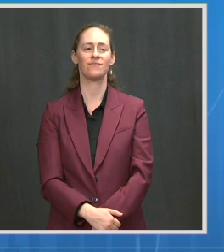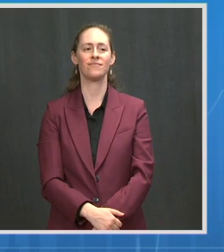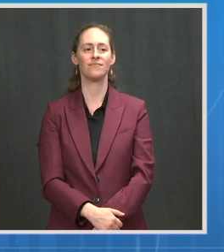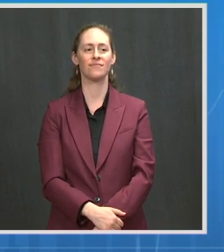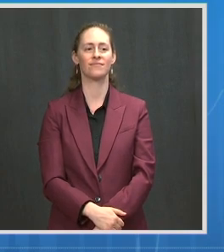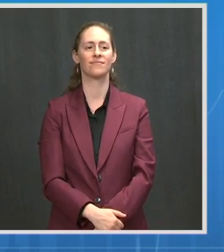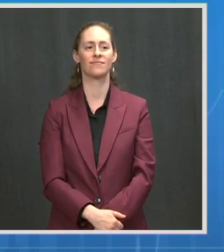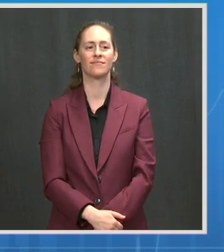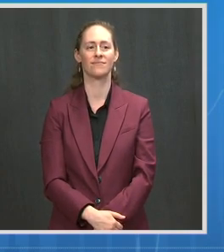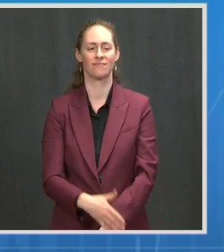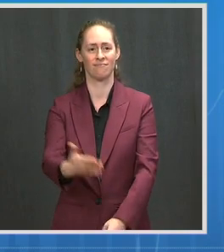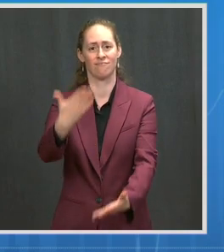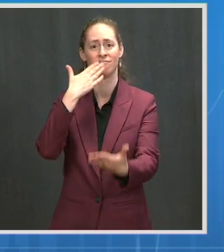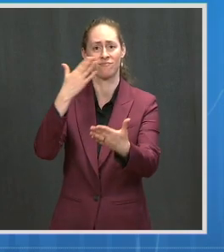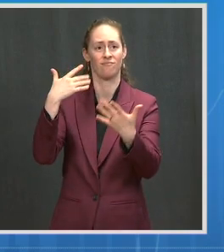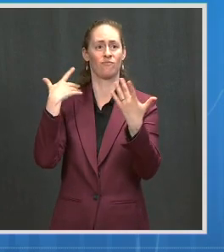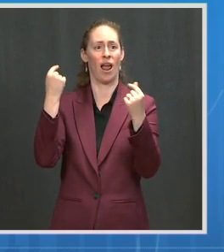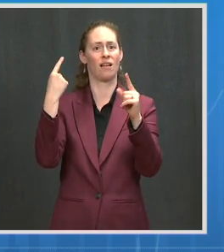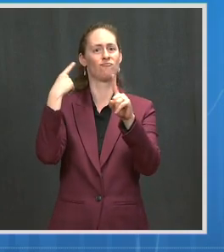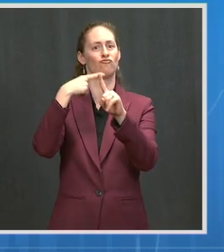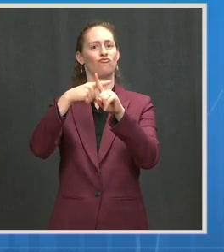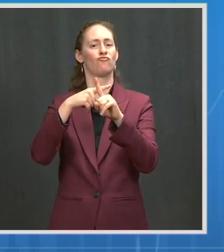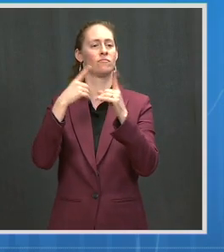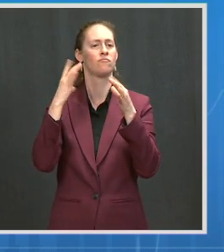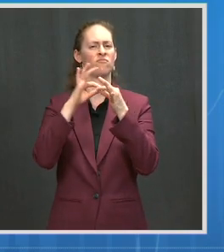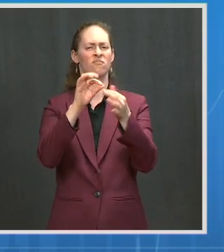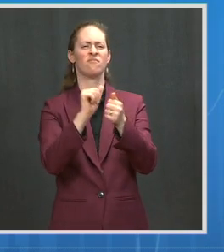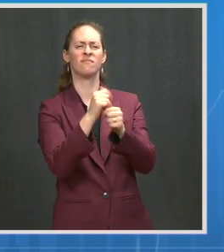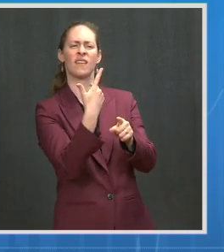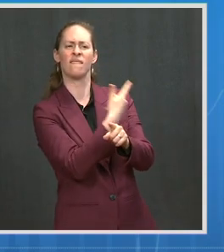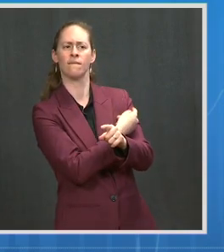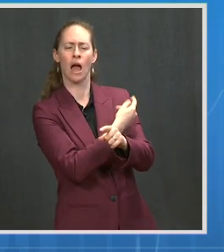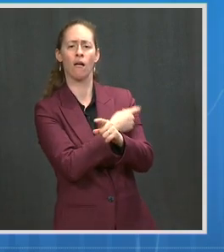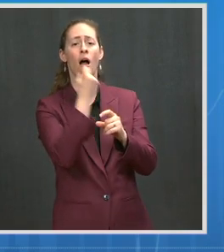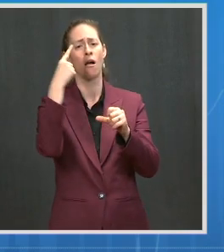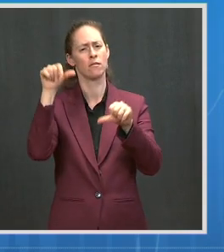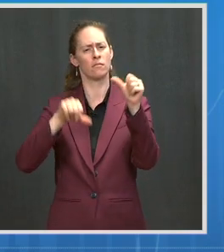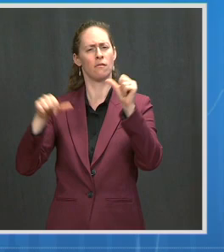I'd like to spend just a couple of minutes talking about vaccines that we're receiving,